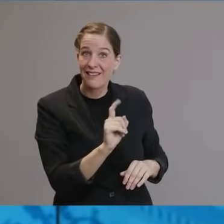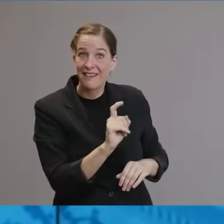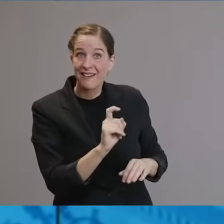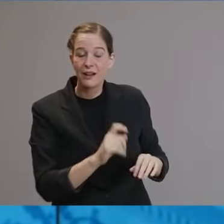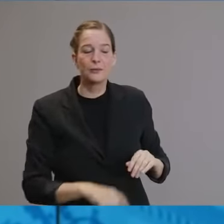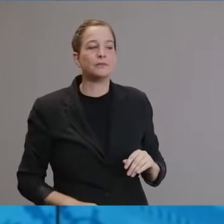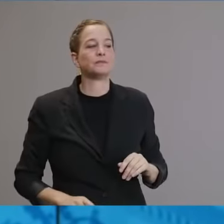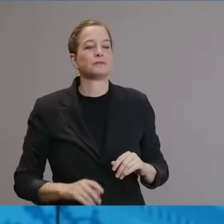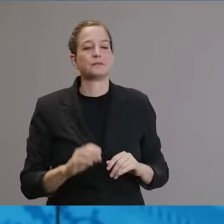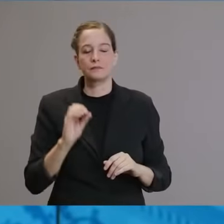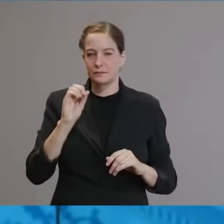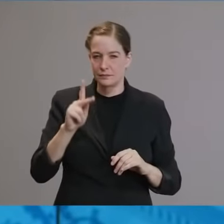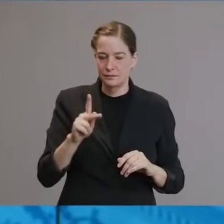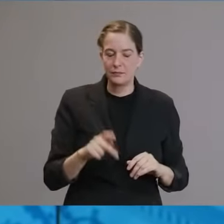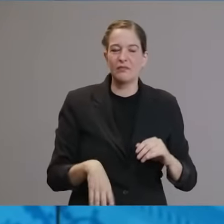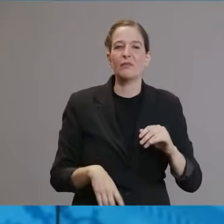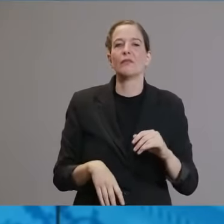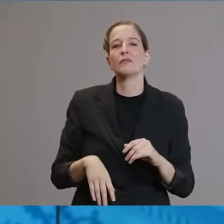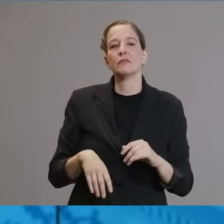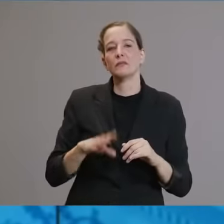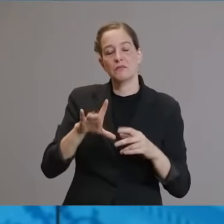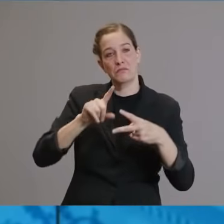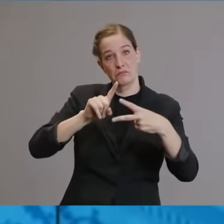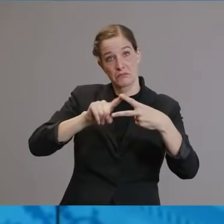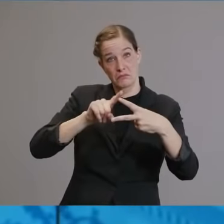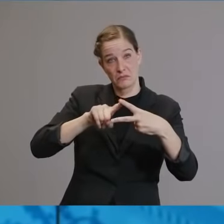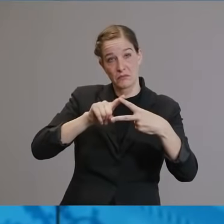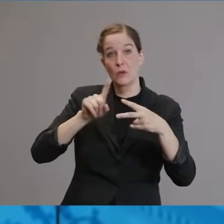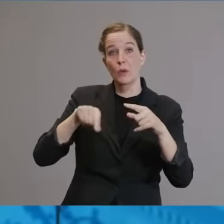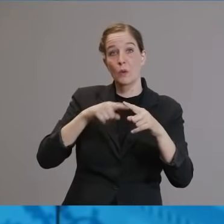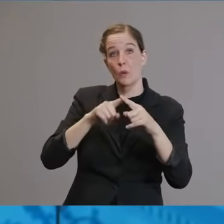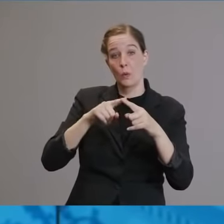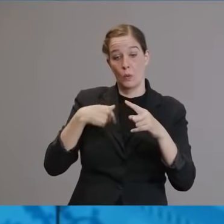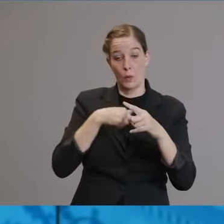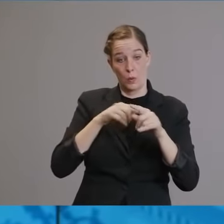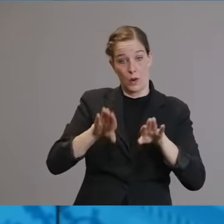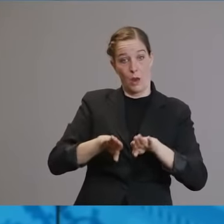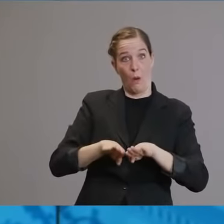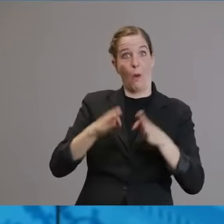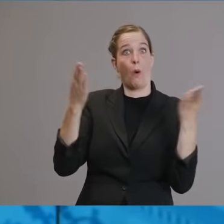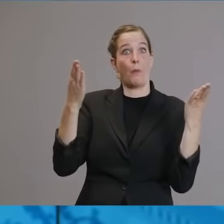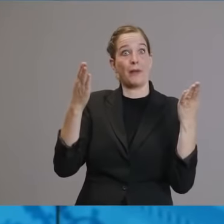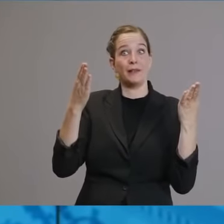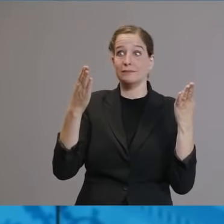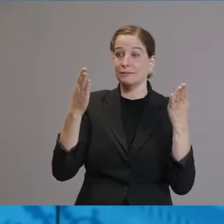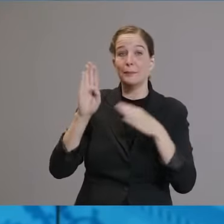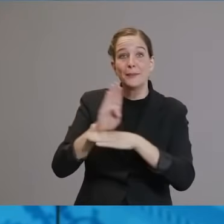ONE IS IN THE REOPENING OF OUR ECONOMY, ARIZONANS WERE GREAT, STAYING AT HOME, YOU KNOW, STAYING HEALTHY AND STAYING CONNECTED.